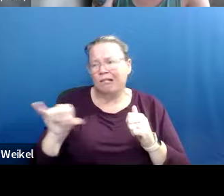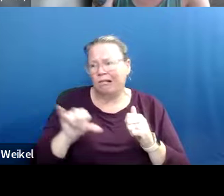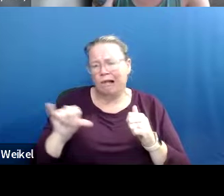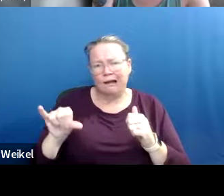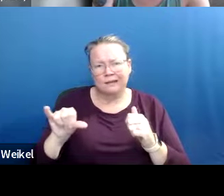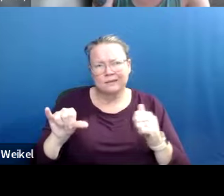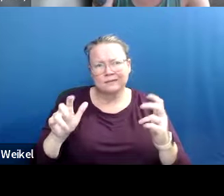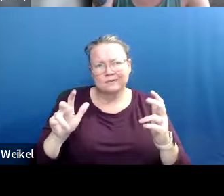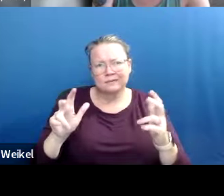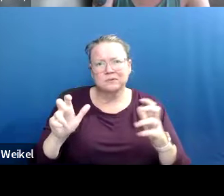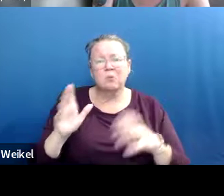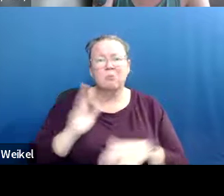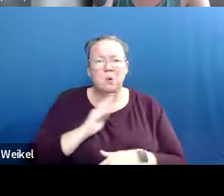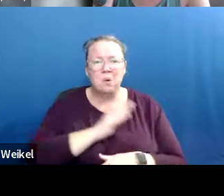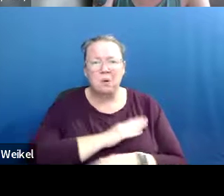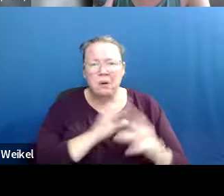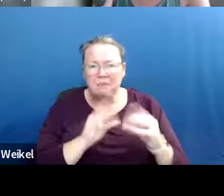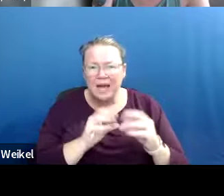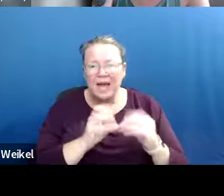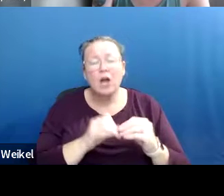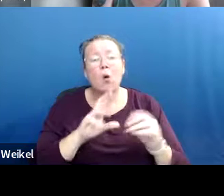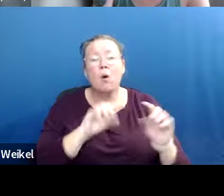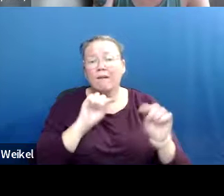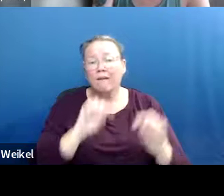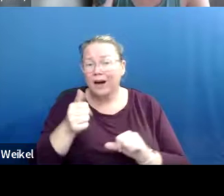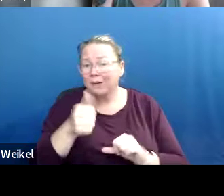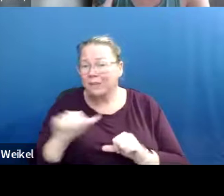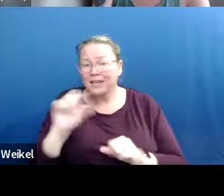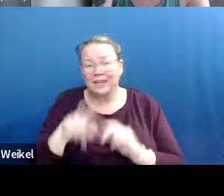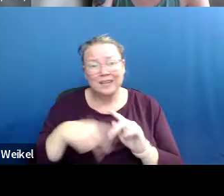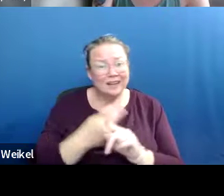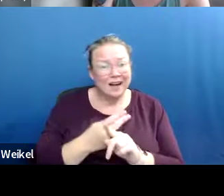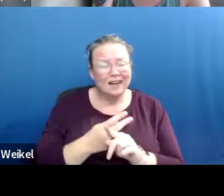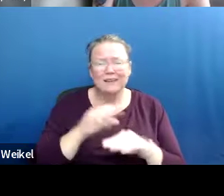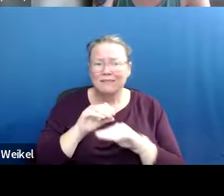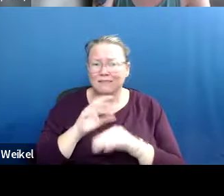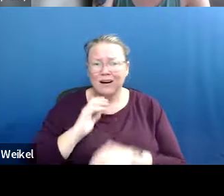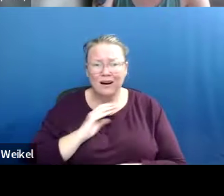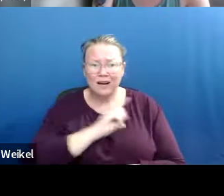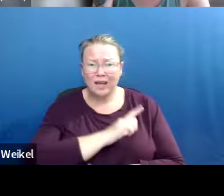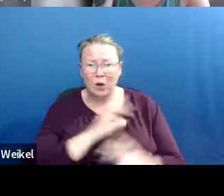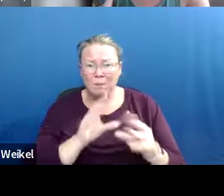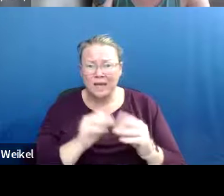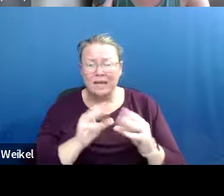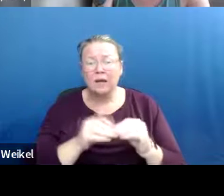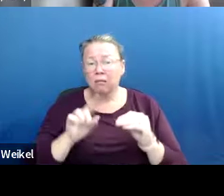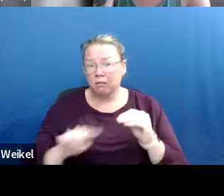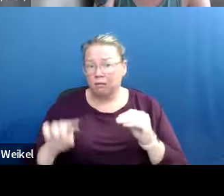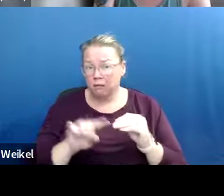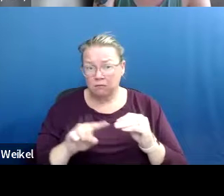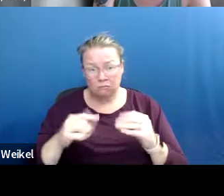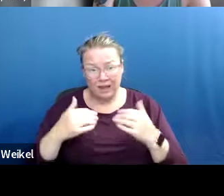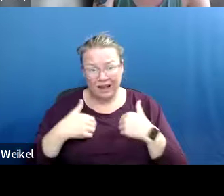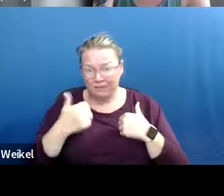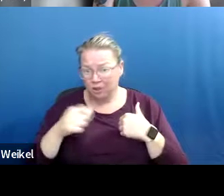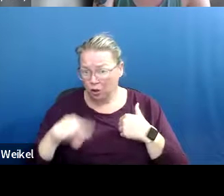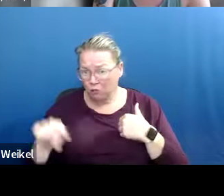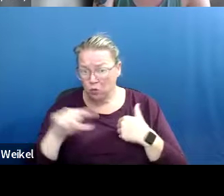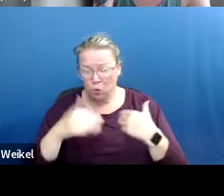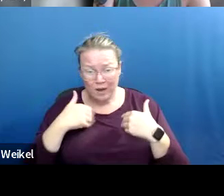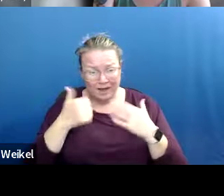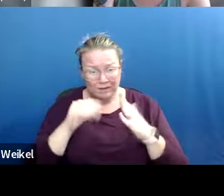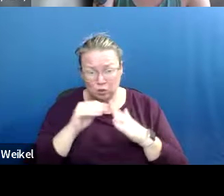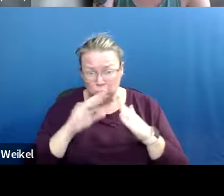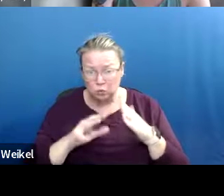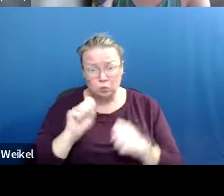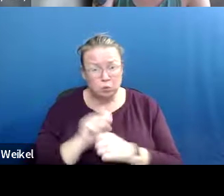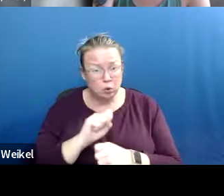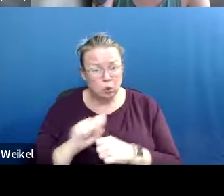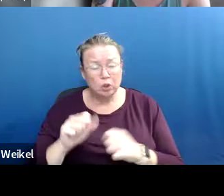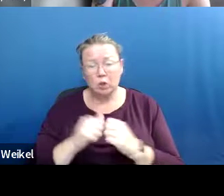Rosie Vazquez: board meetings or attending any sort of council meetings, do they have? Do you guys any of you have any students working on advocacy?